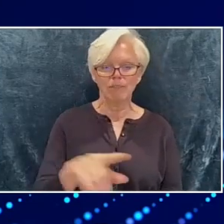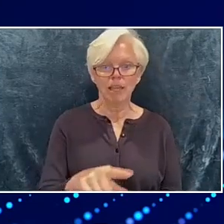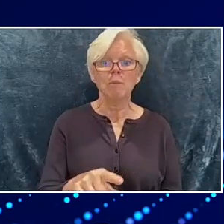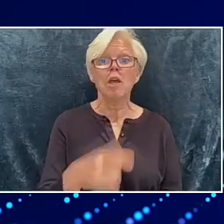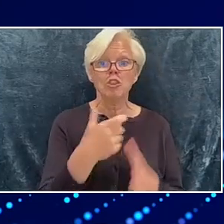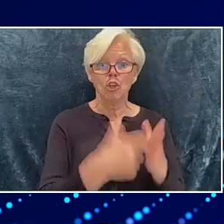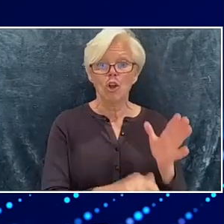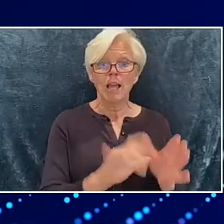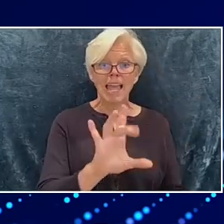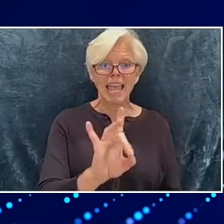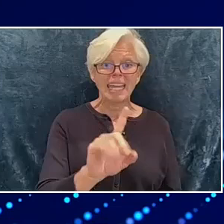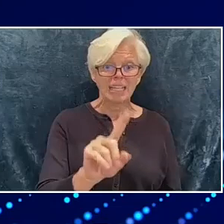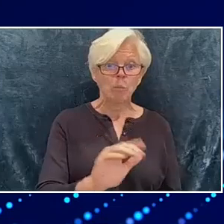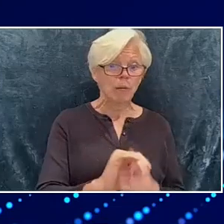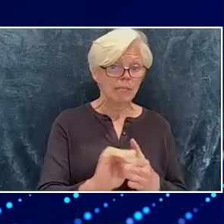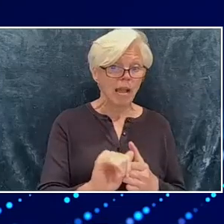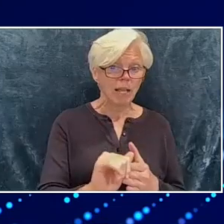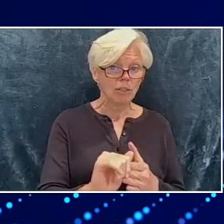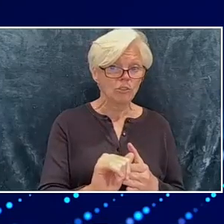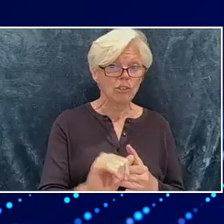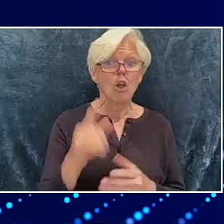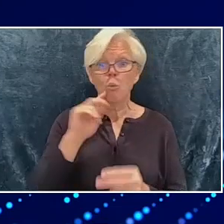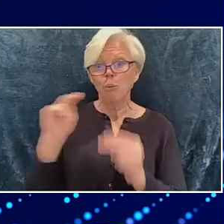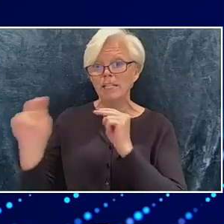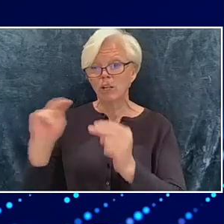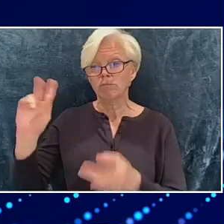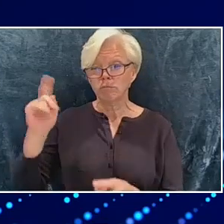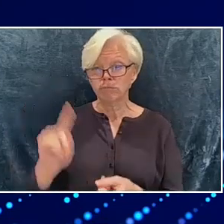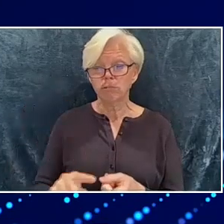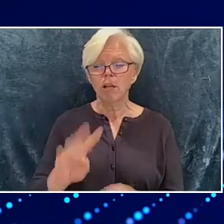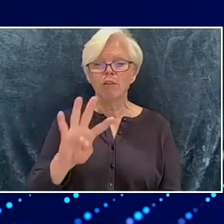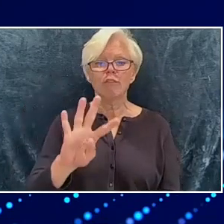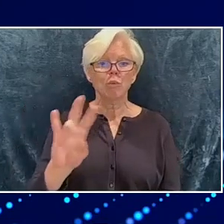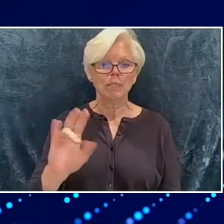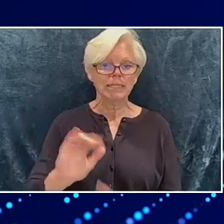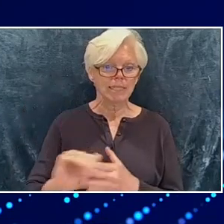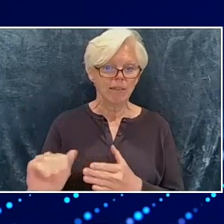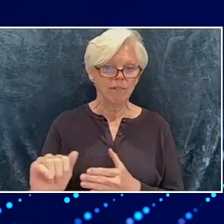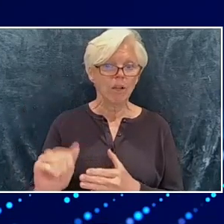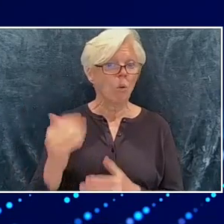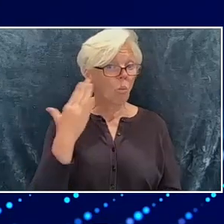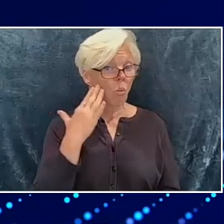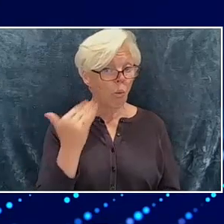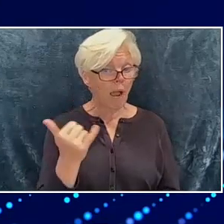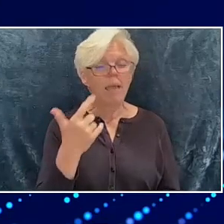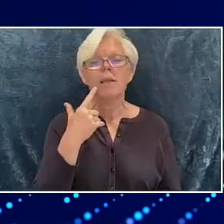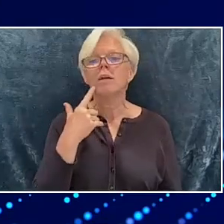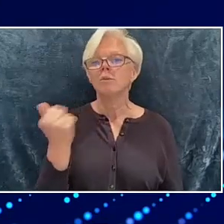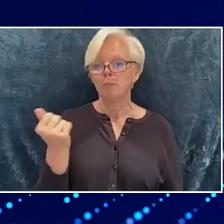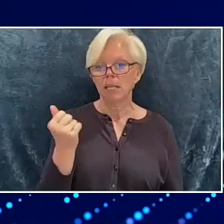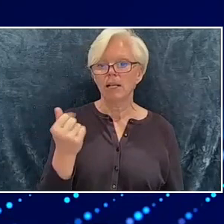$81. We negotiated it down to $47. Why? Because those 1,800 were in an